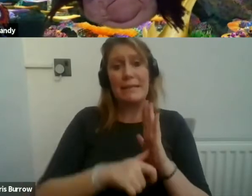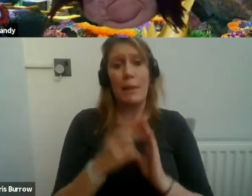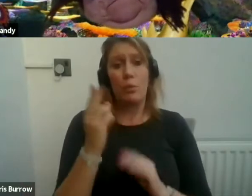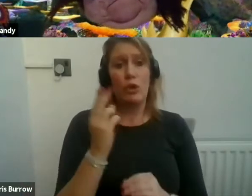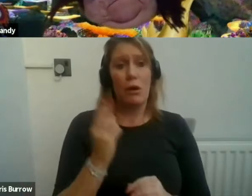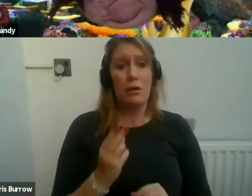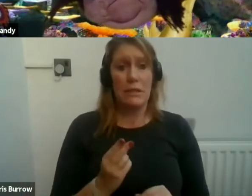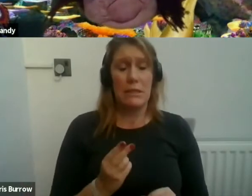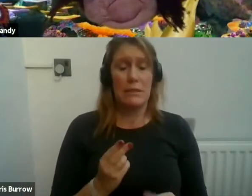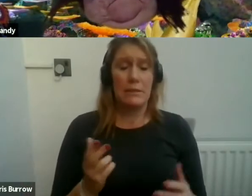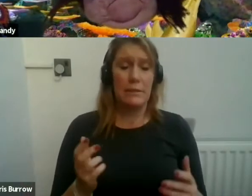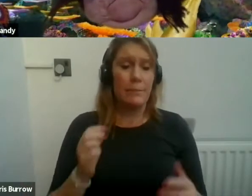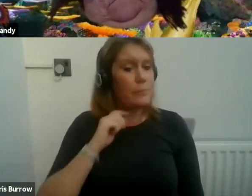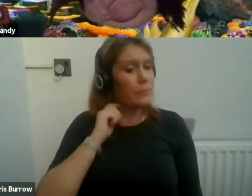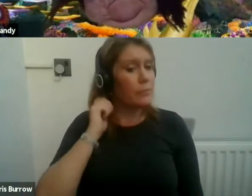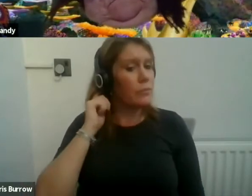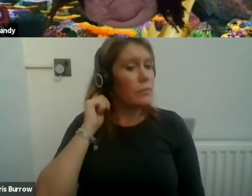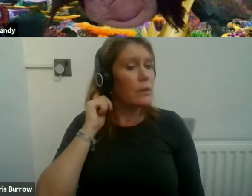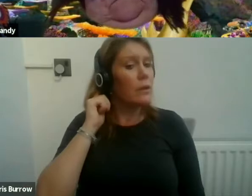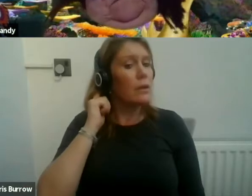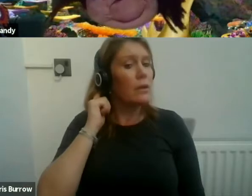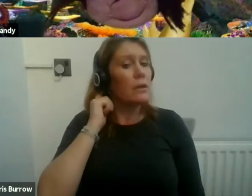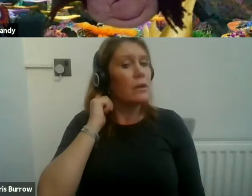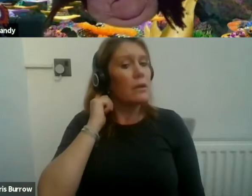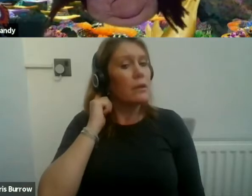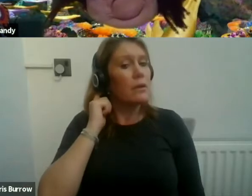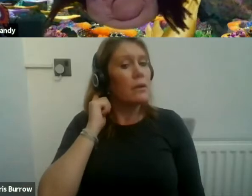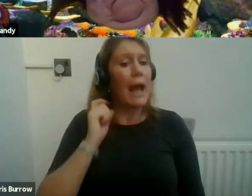David Morris, I think some of you knew,